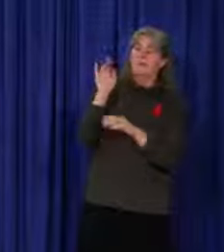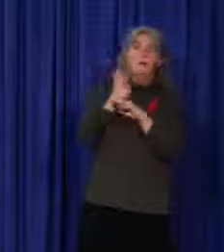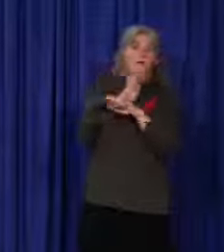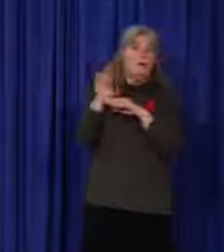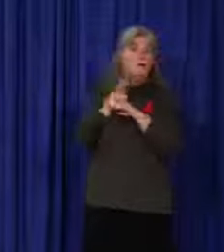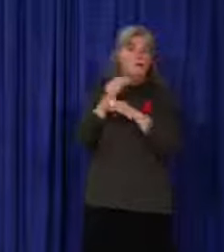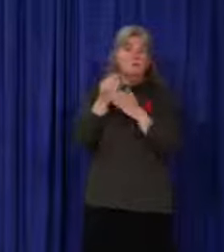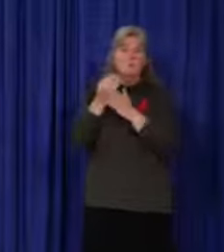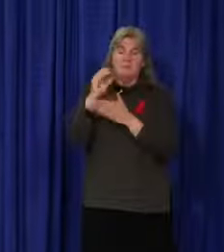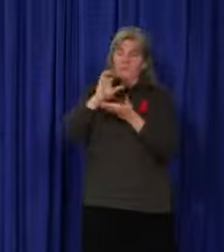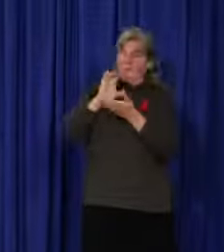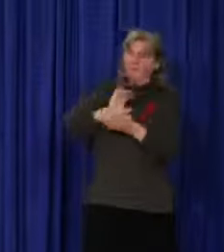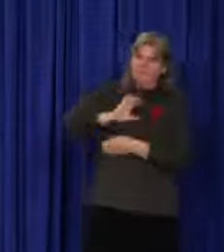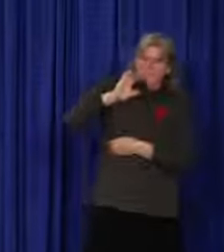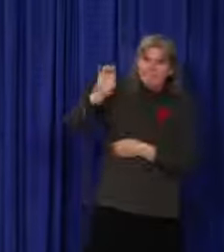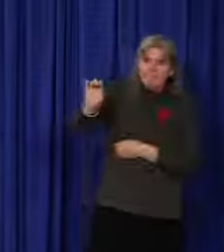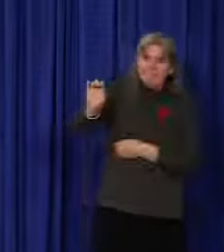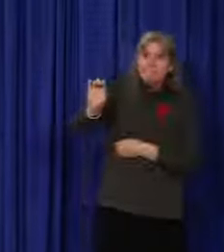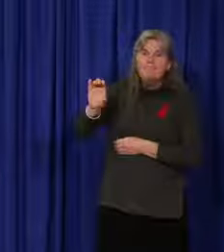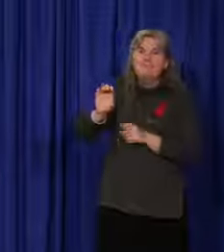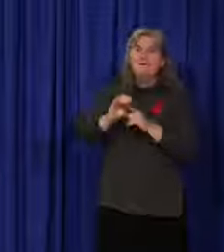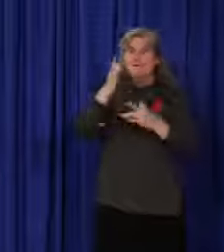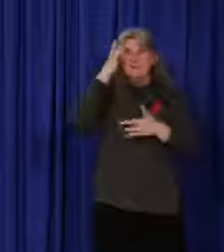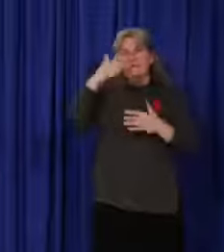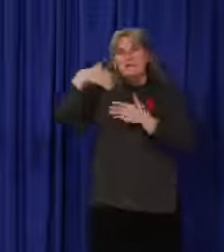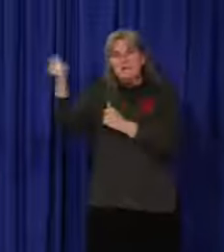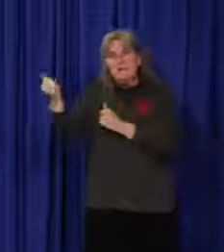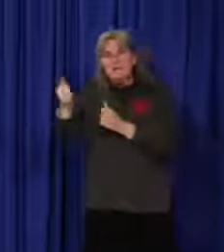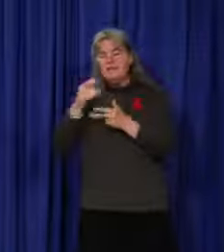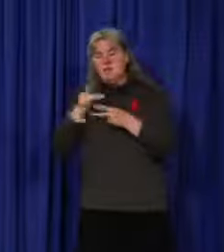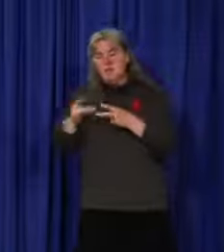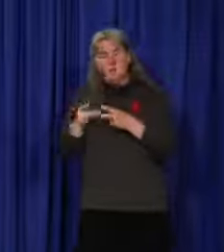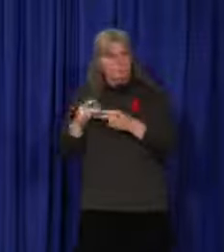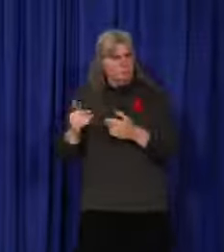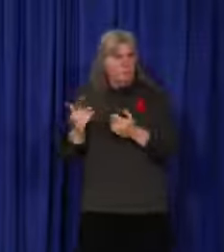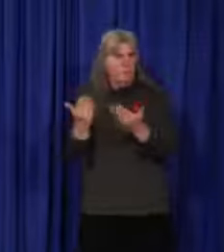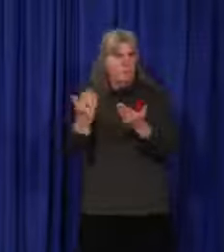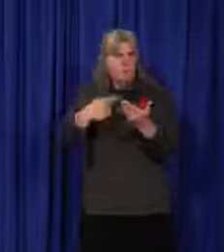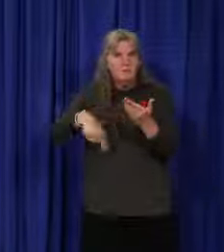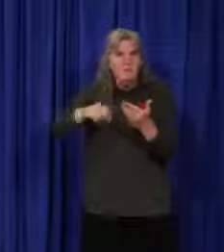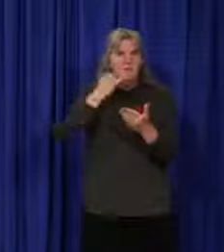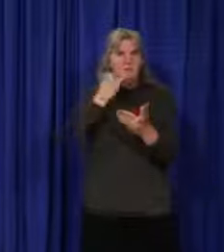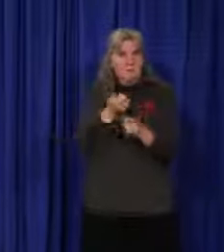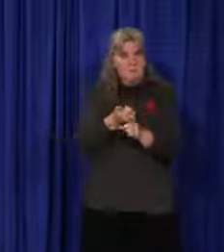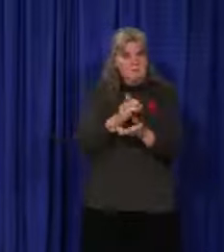It's important to keep your bubble consistent in order to keep it safe.